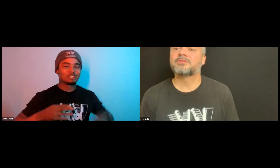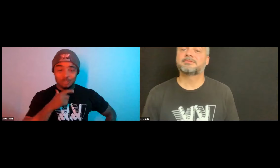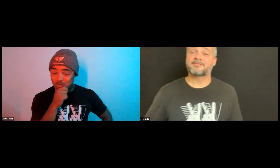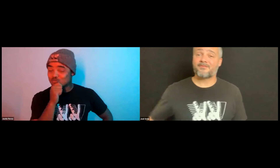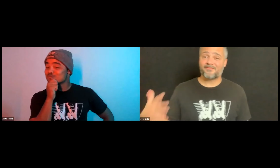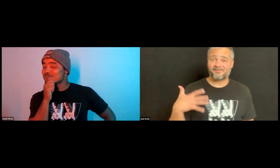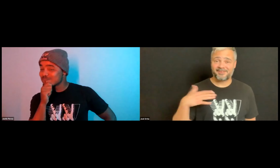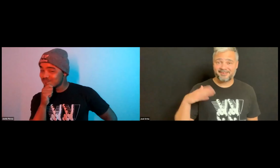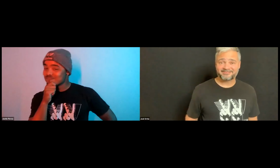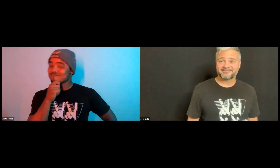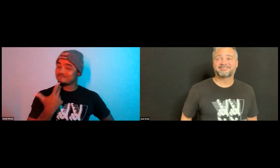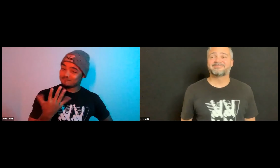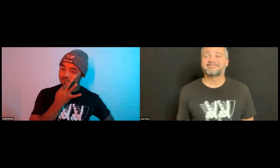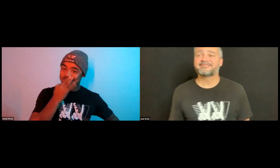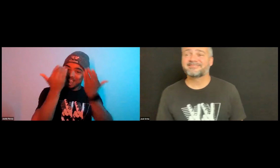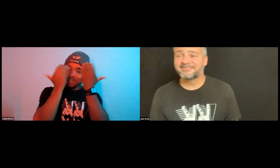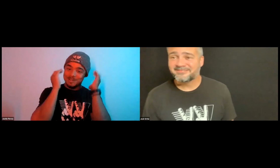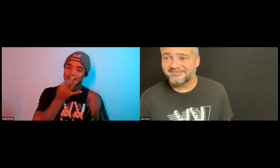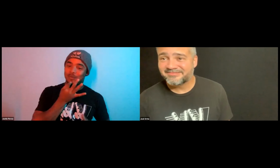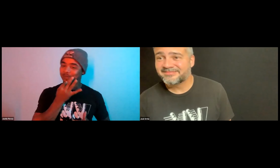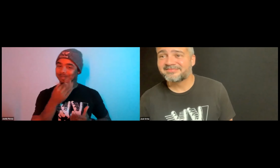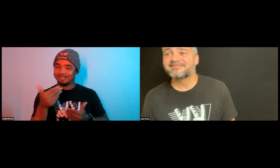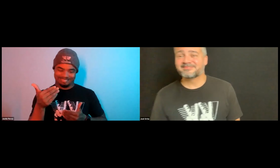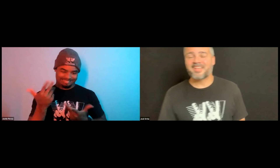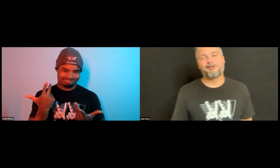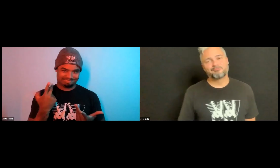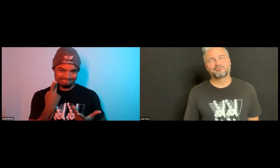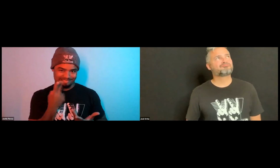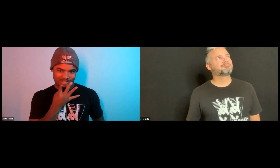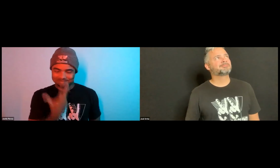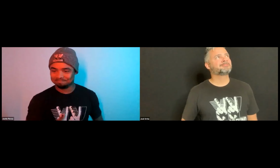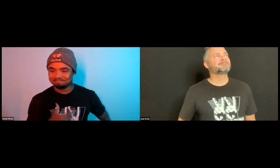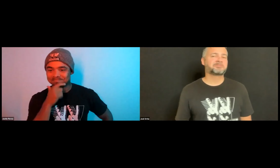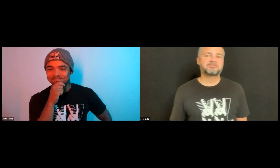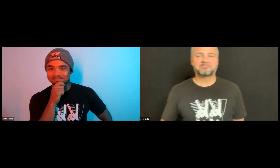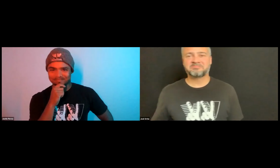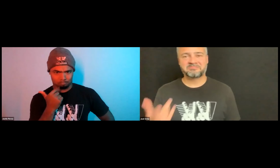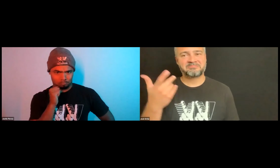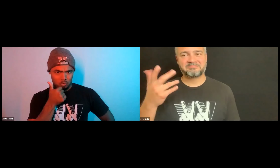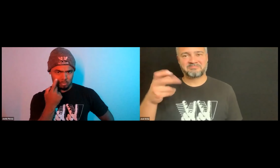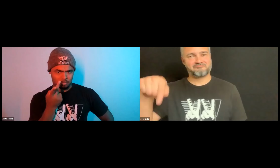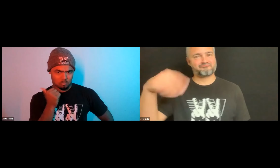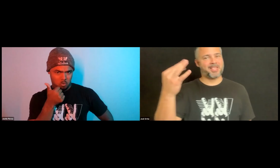Haunted house. Oh, that's perfect for Halloween. That's coming up soon.